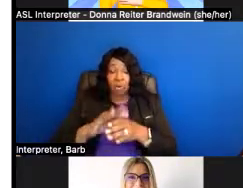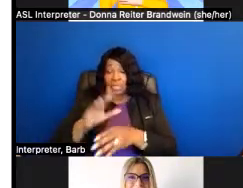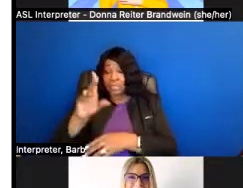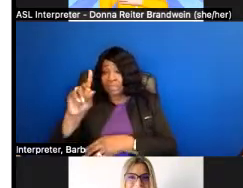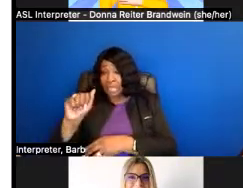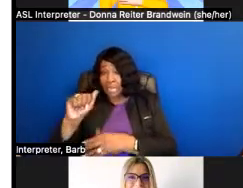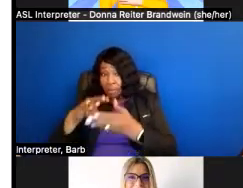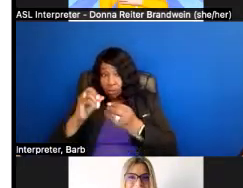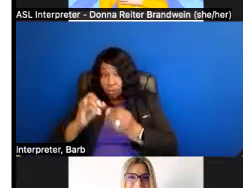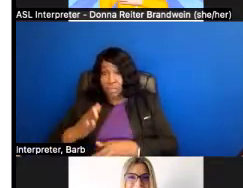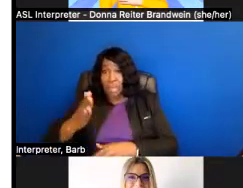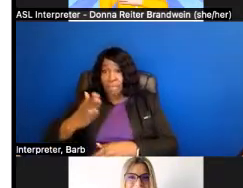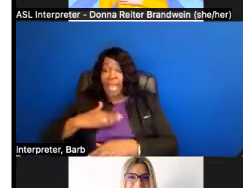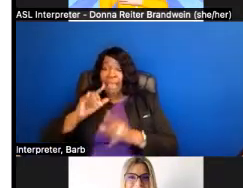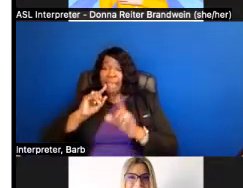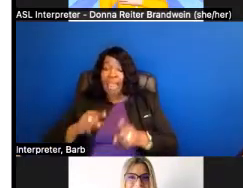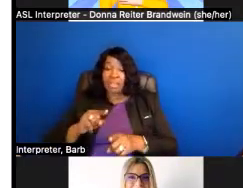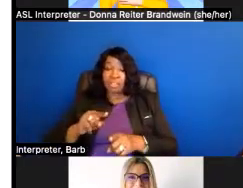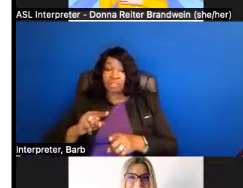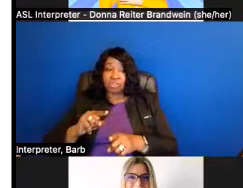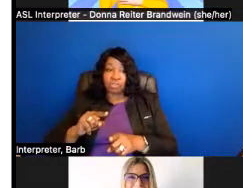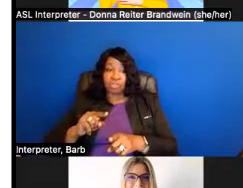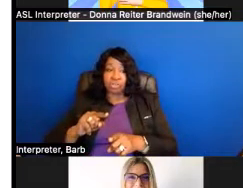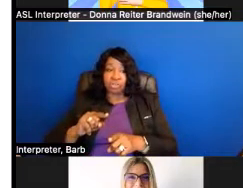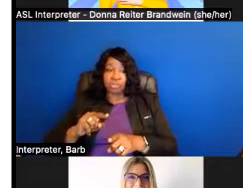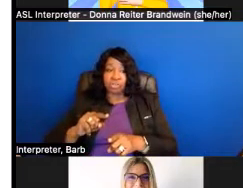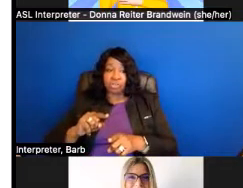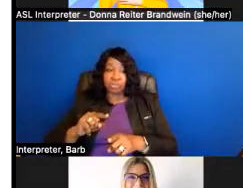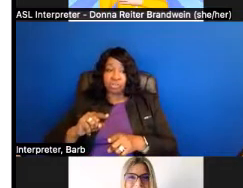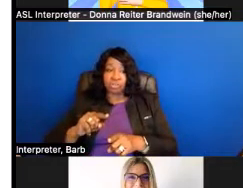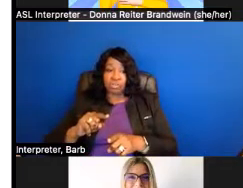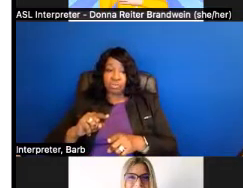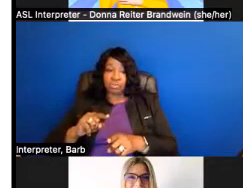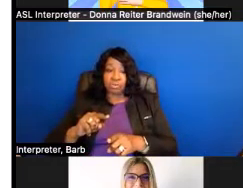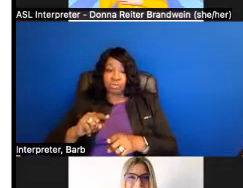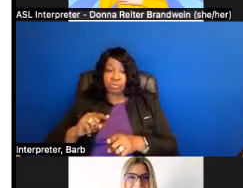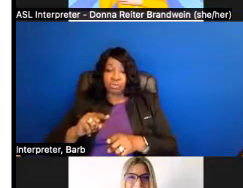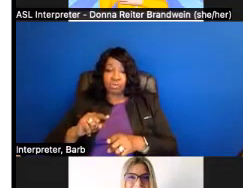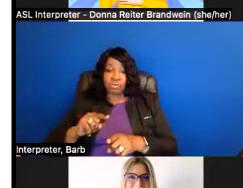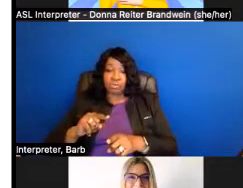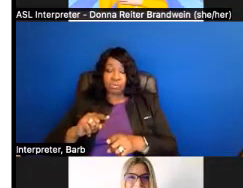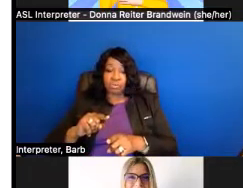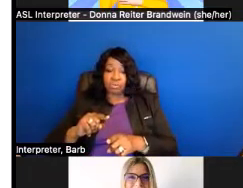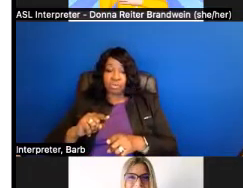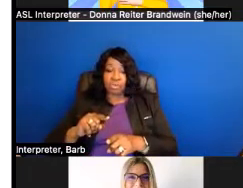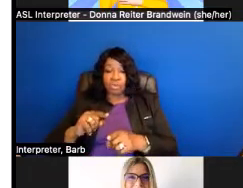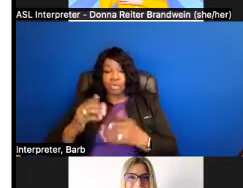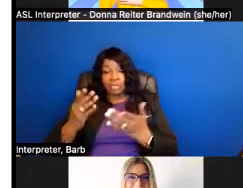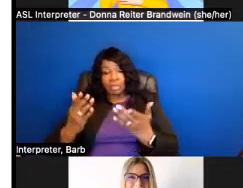my answer in at least a firm pencil